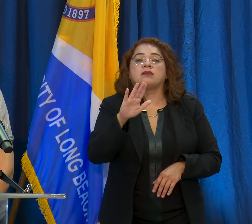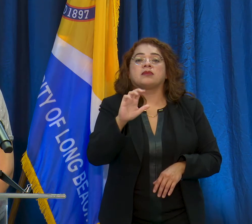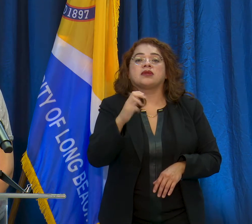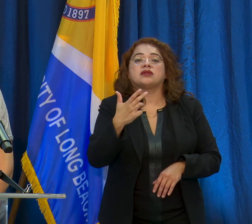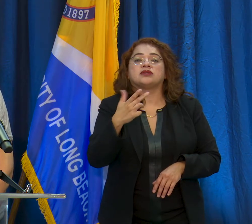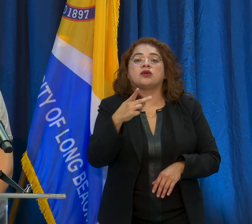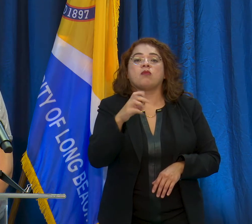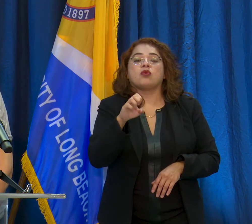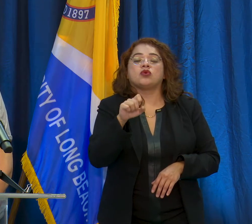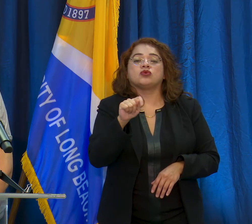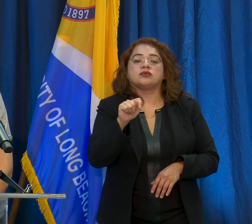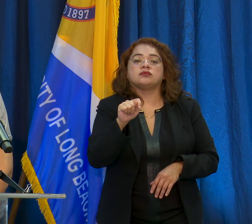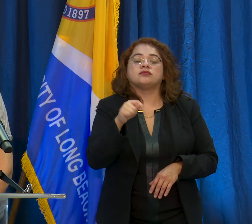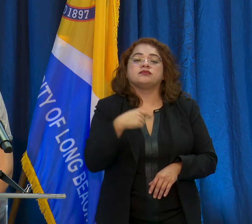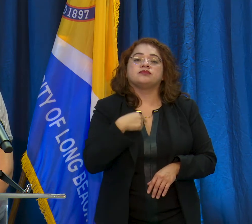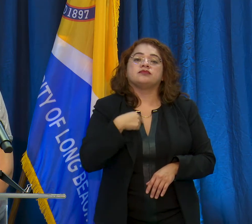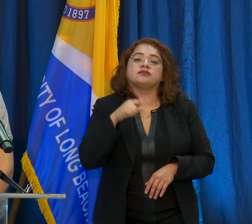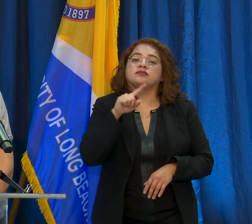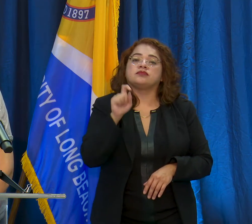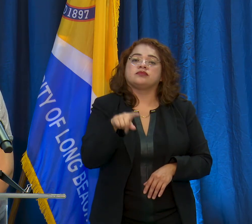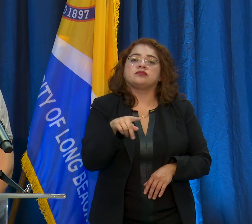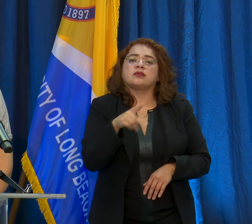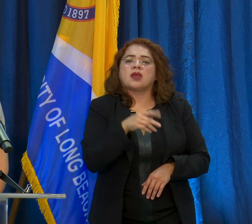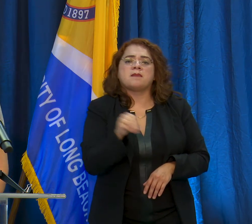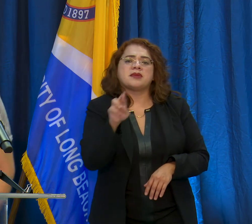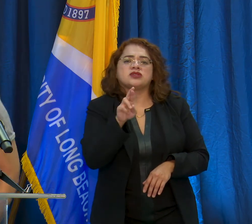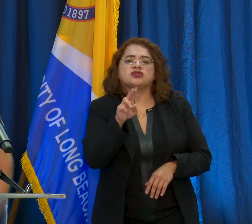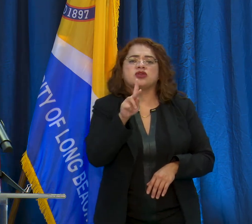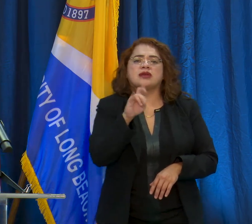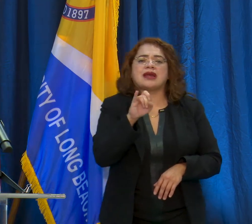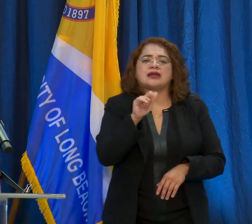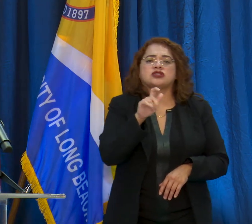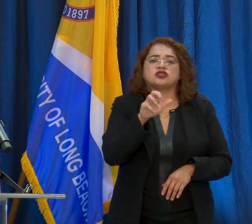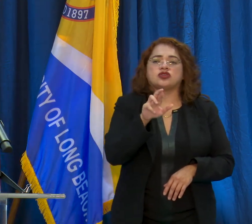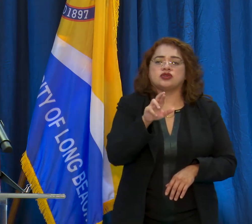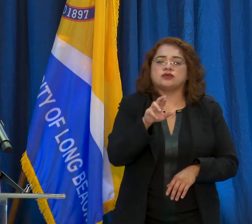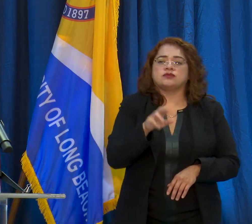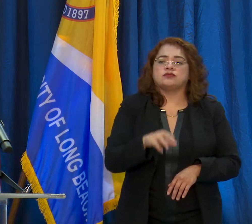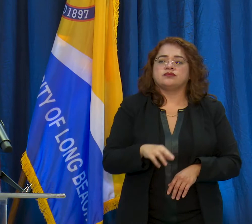My question is for Mr. Keisler. A group of over 50 local independent